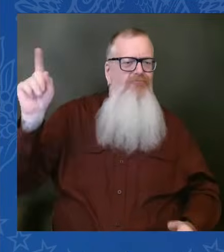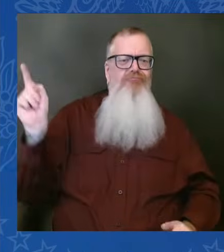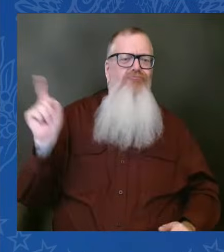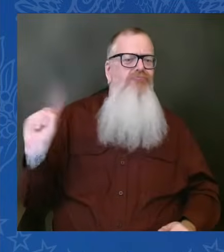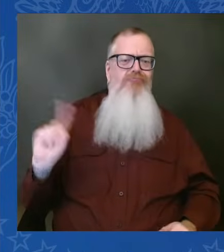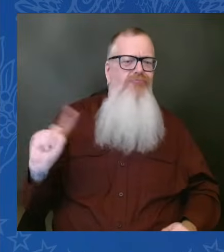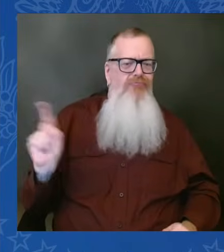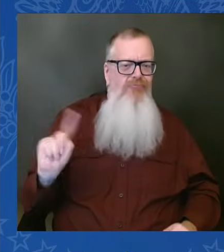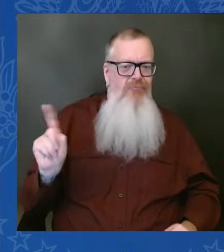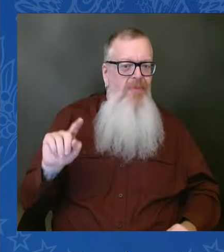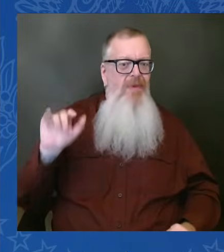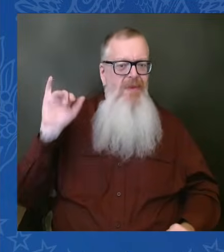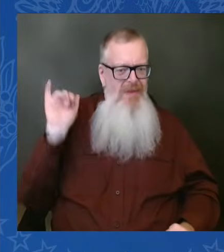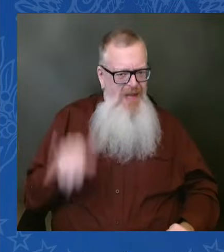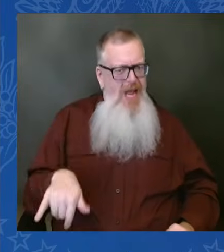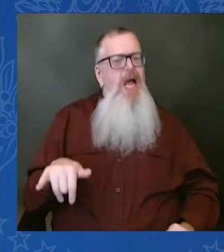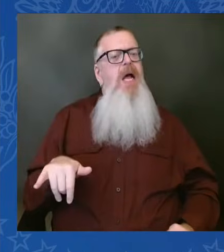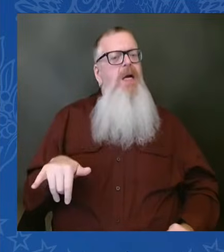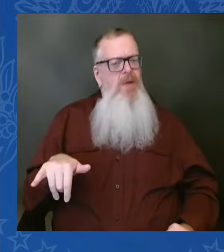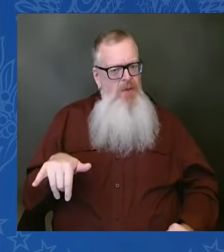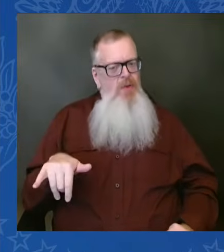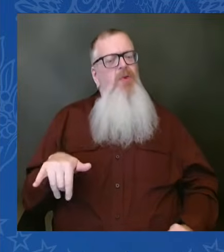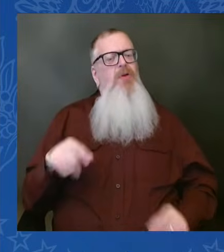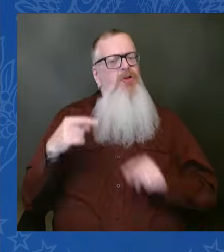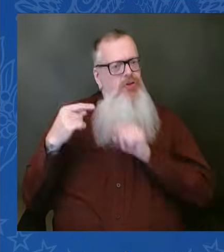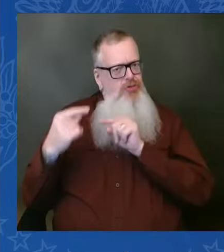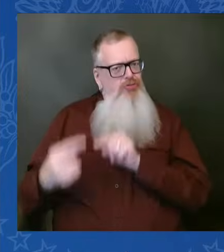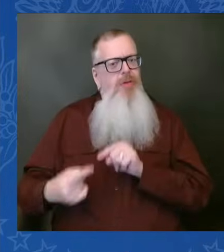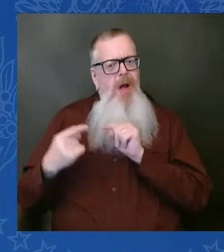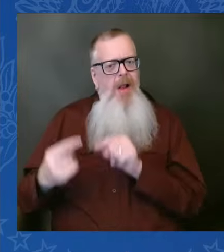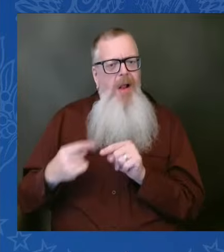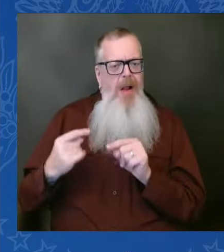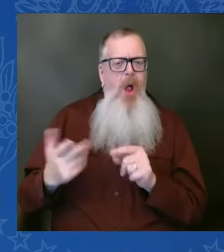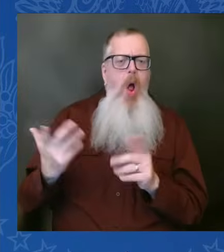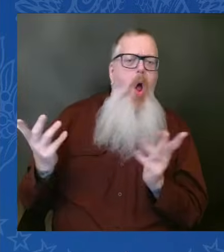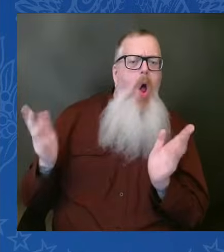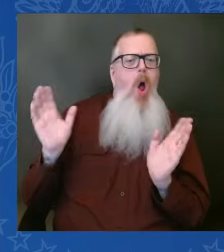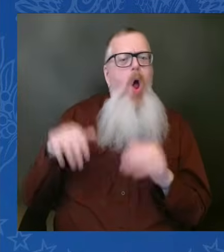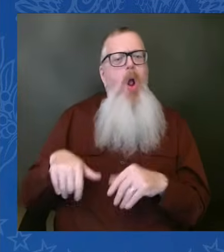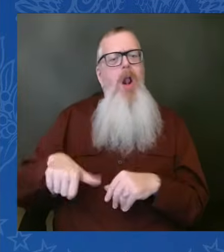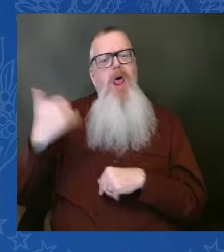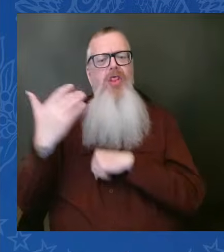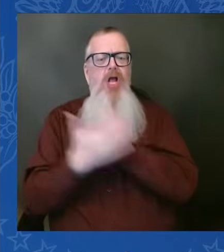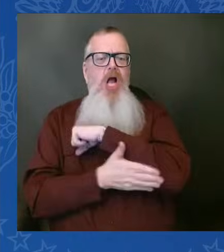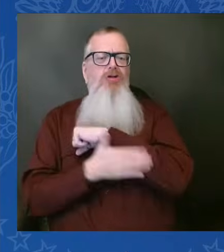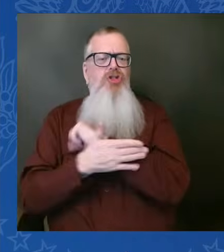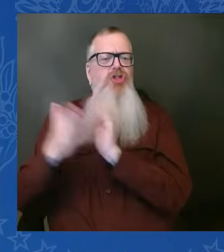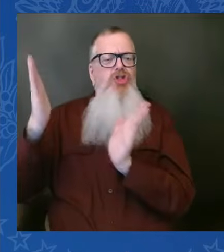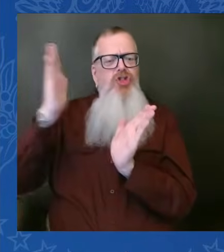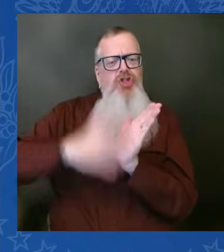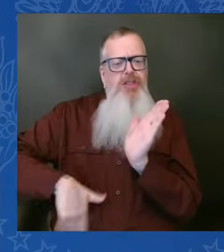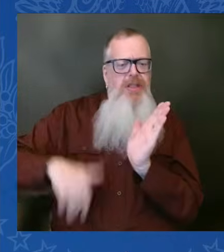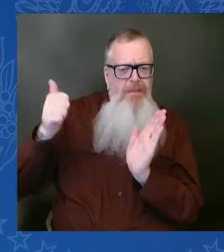livelihoods to be shipped overseas? And I might add, I’m not anti-corporation. For 36 years, I represented corporate America.